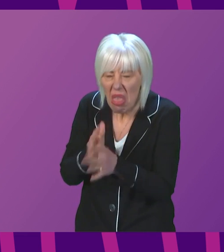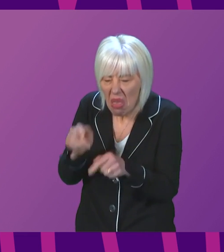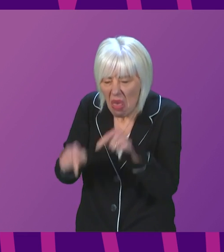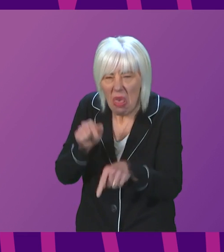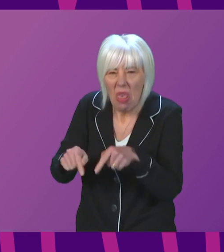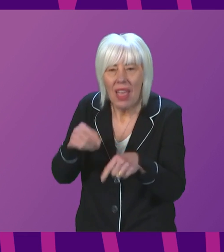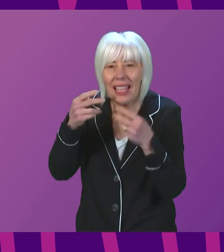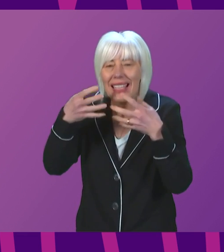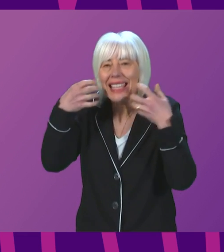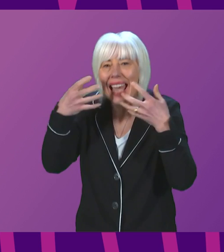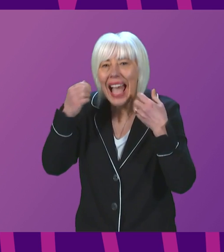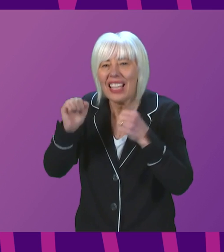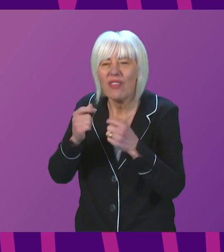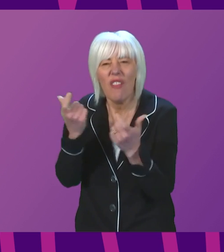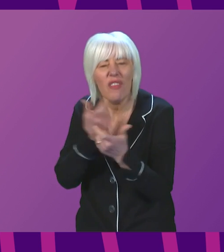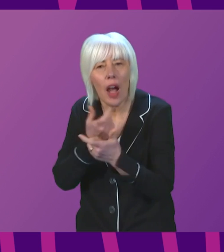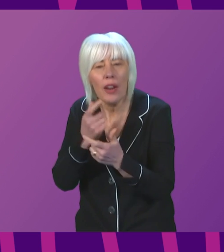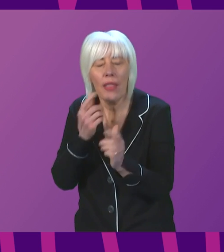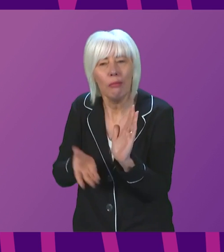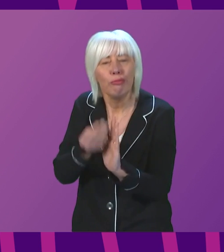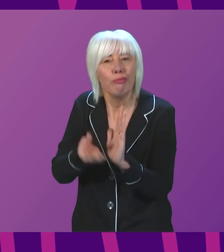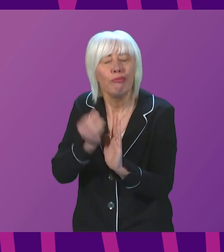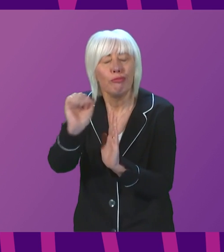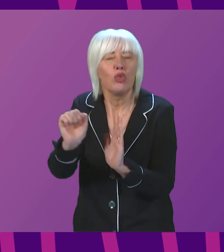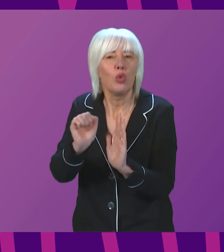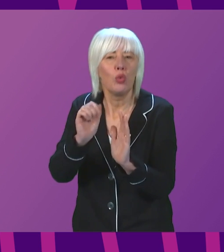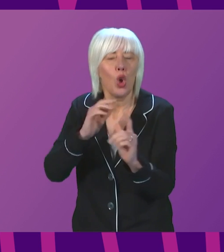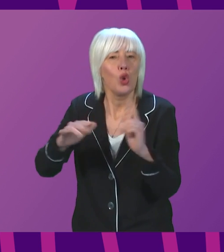his actions on social media for the entertainment of others?